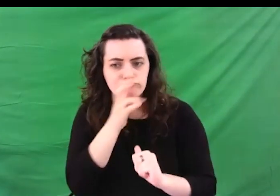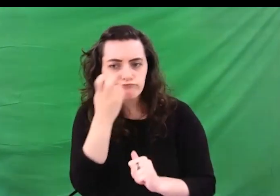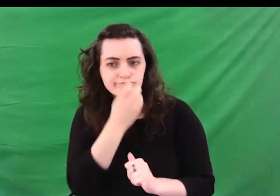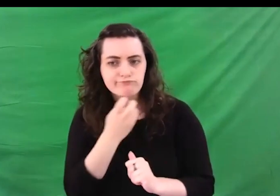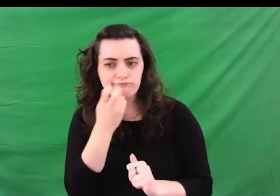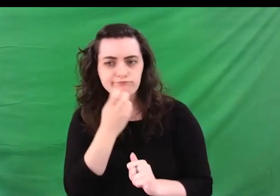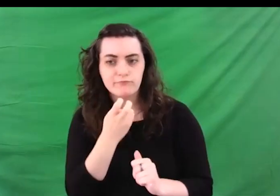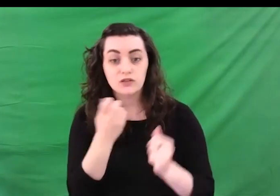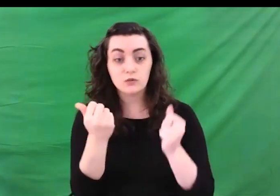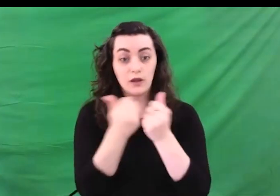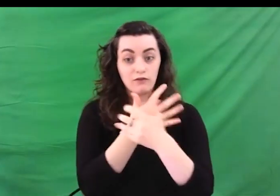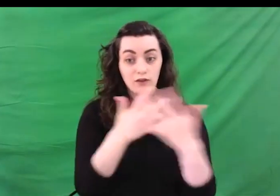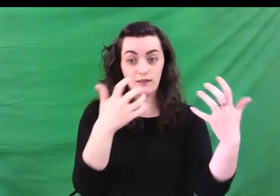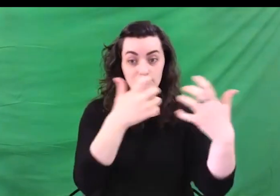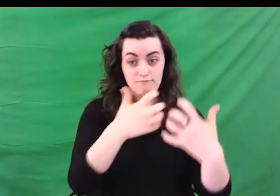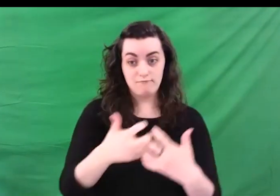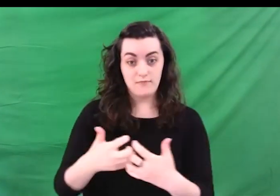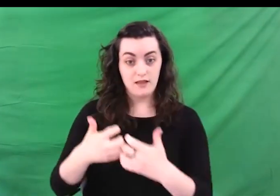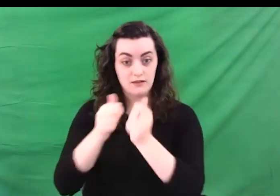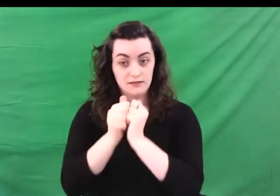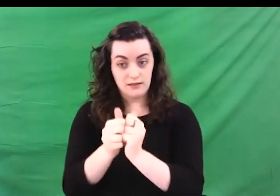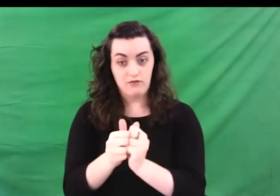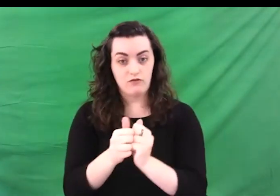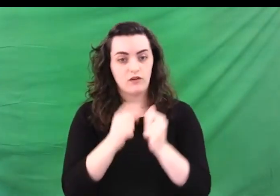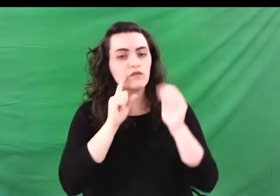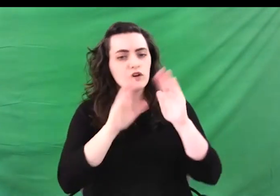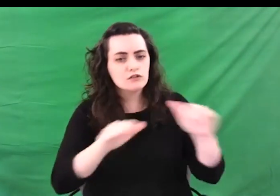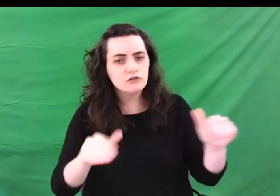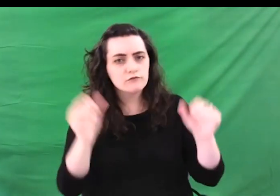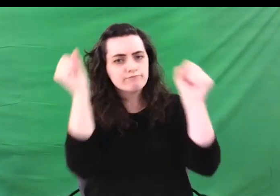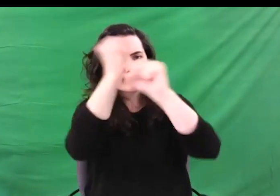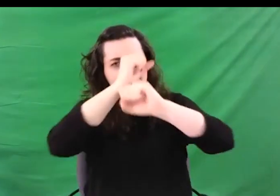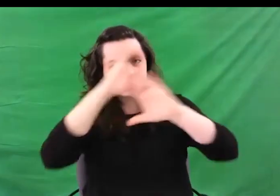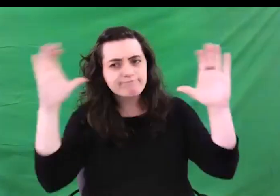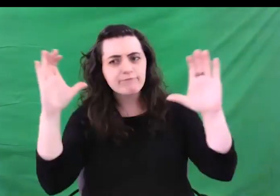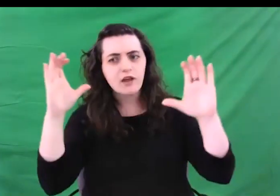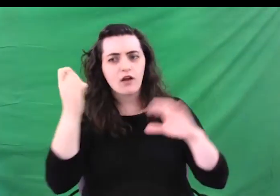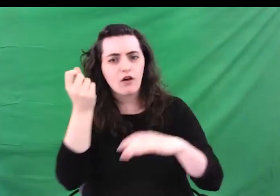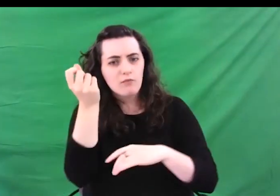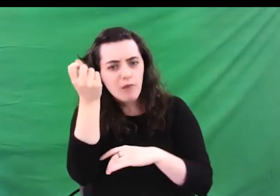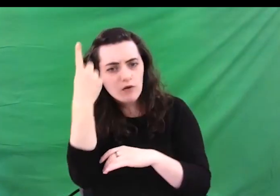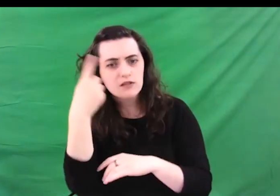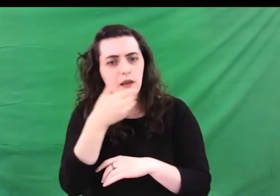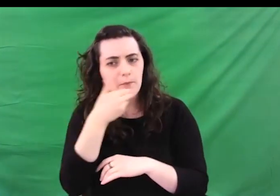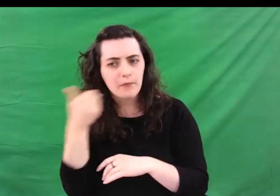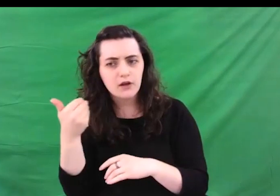to help the child better internalize that sound, the placement, and location of it,